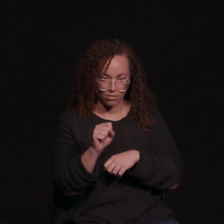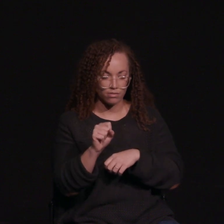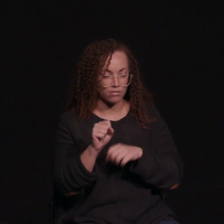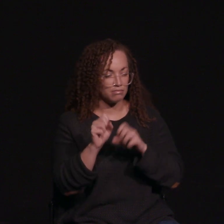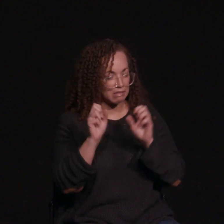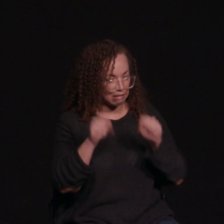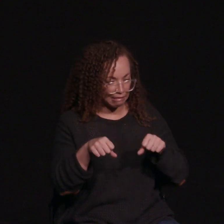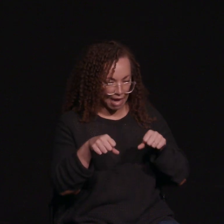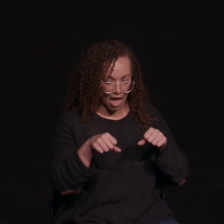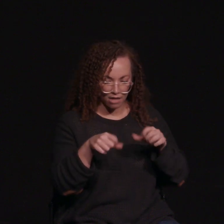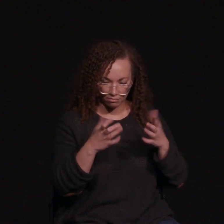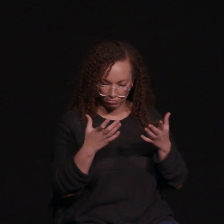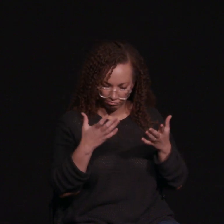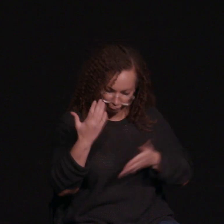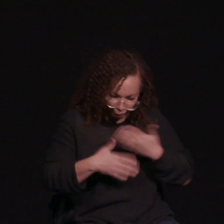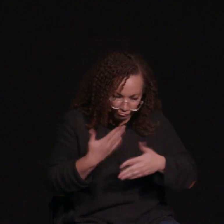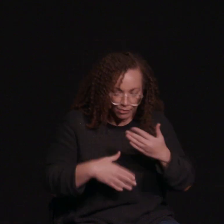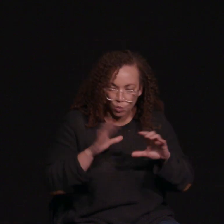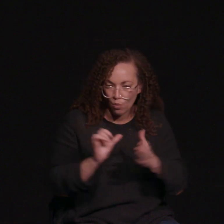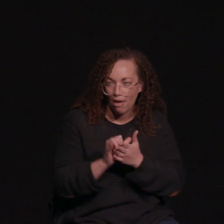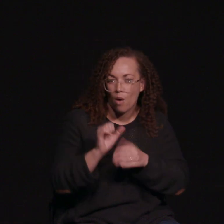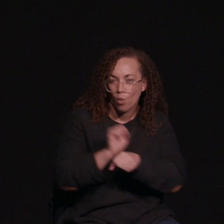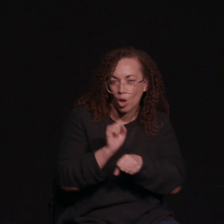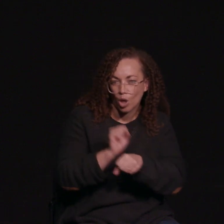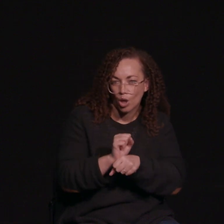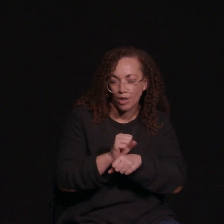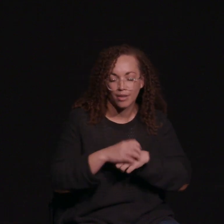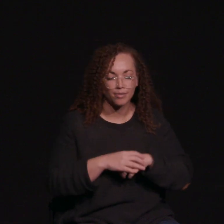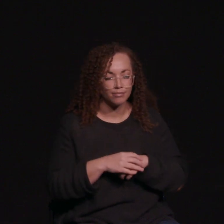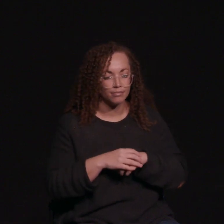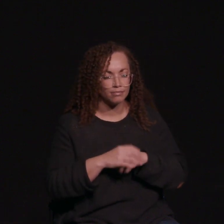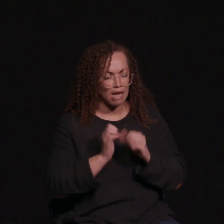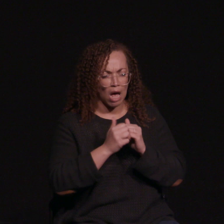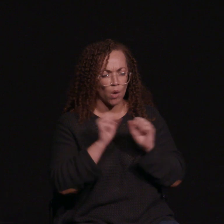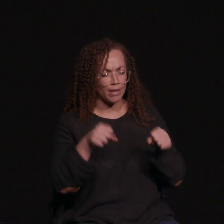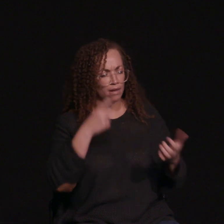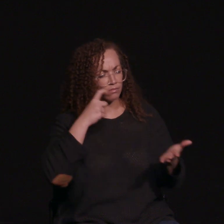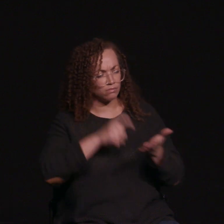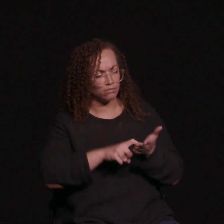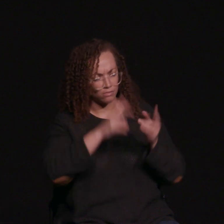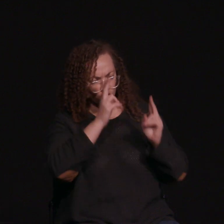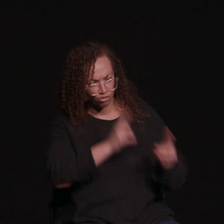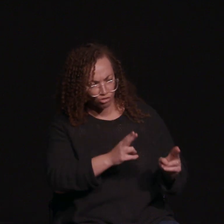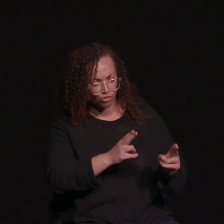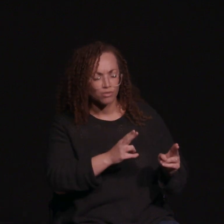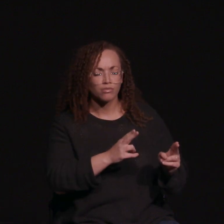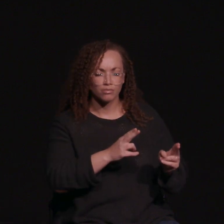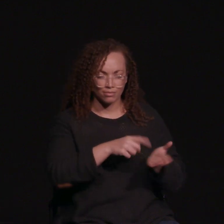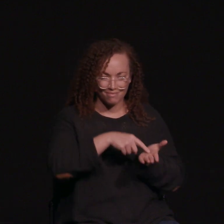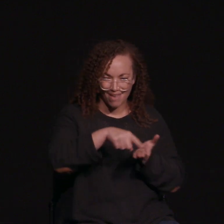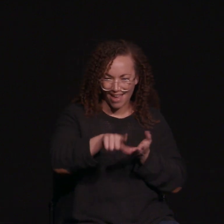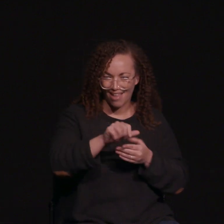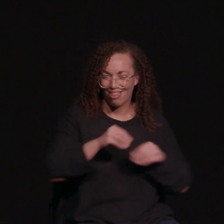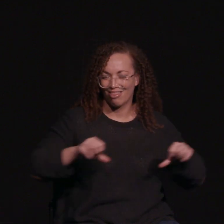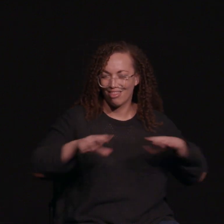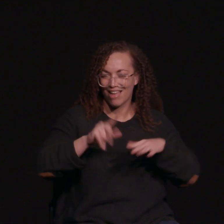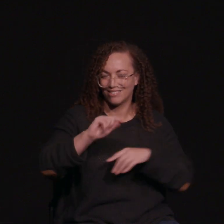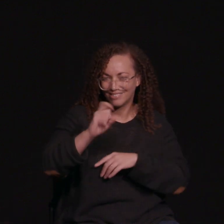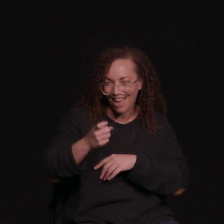One way to make concrete such acknowledgement is through the payment of Shuumi Land Tax, a material way for non-indigenous